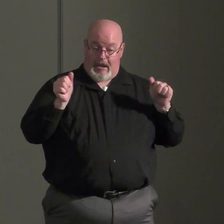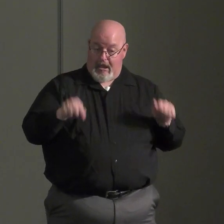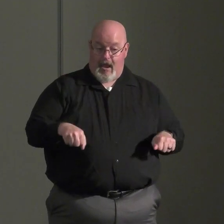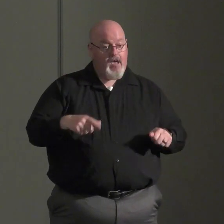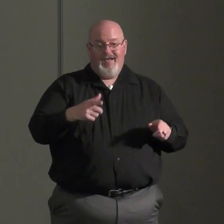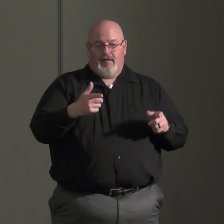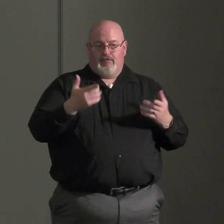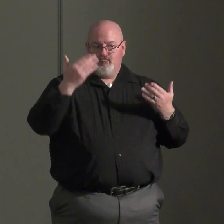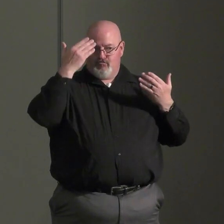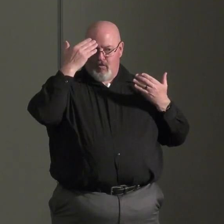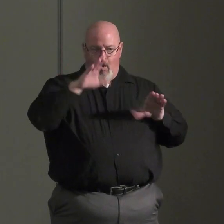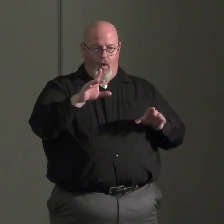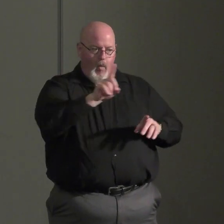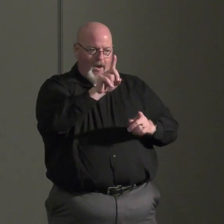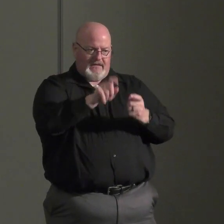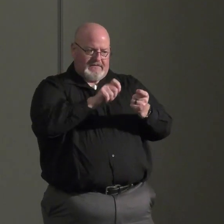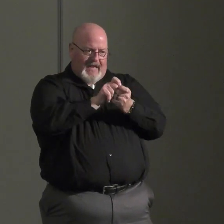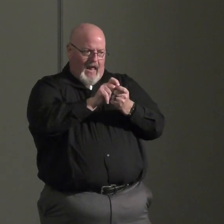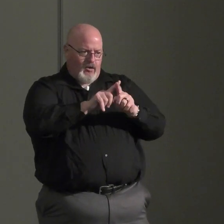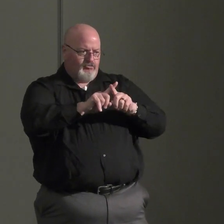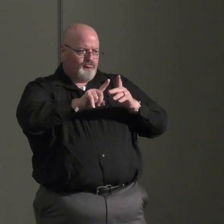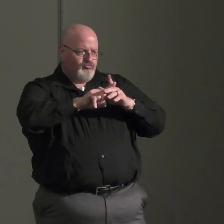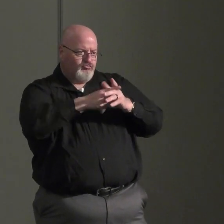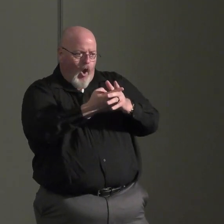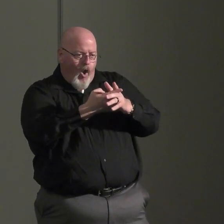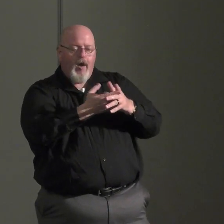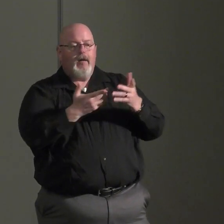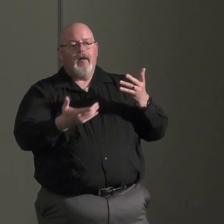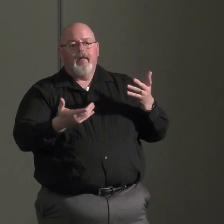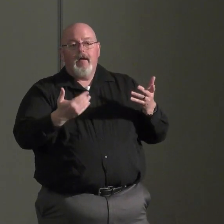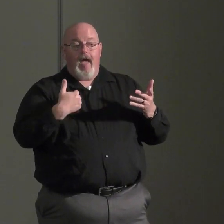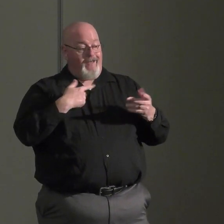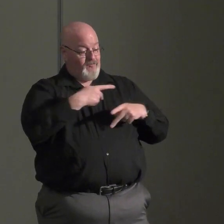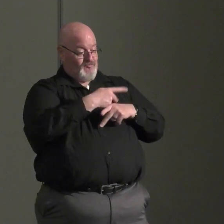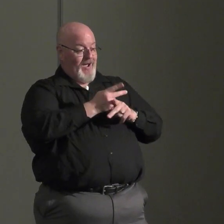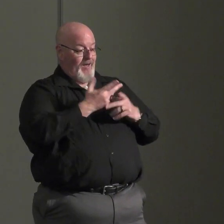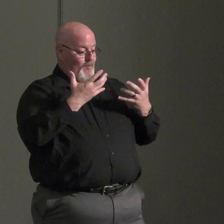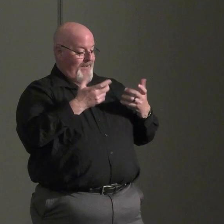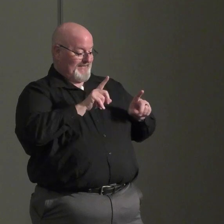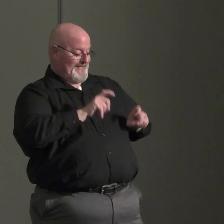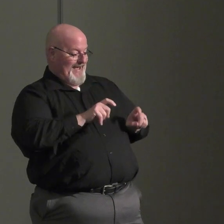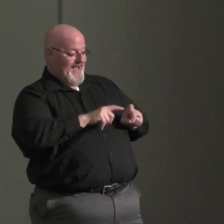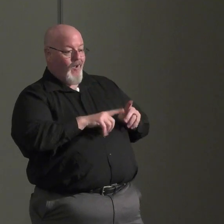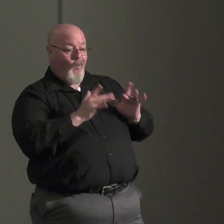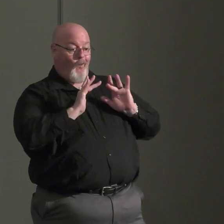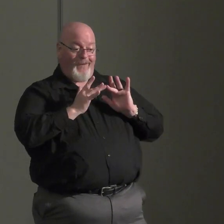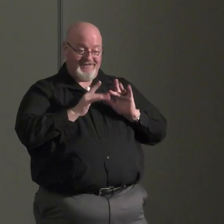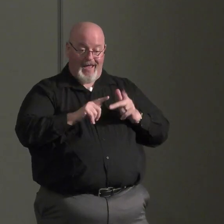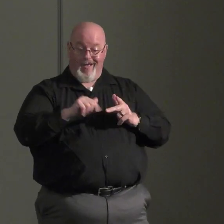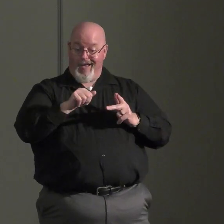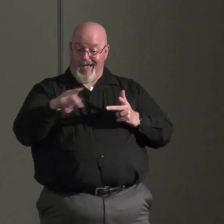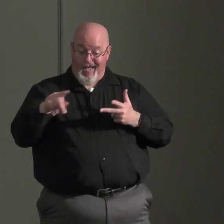know where exactly to start, say you have a product you want to test or website or app,